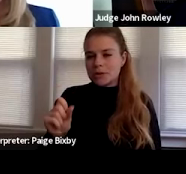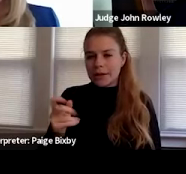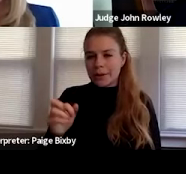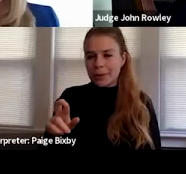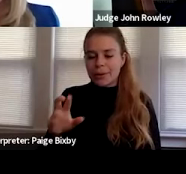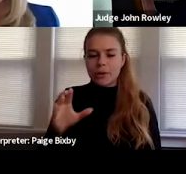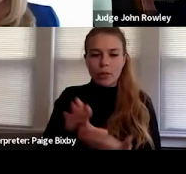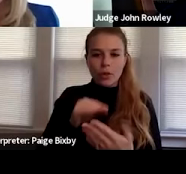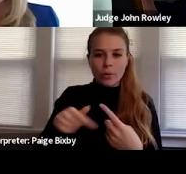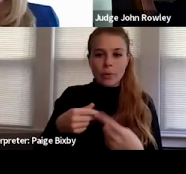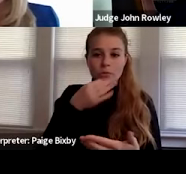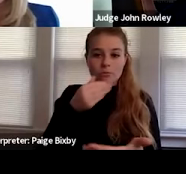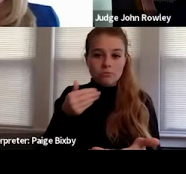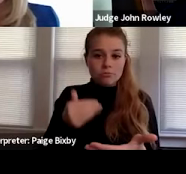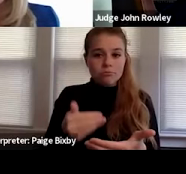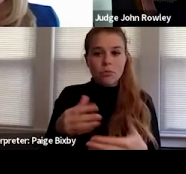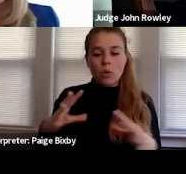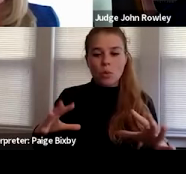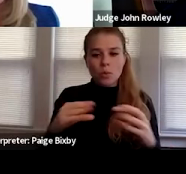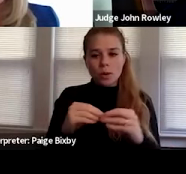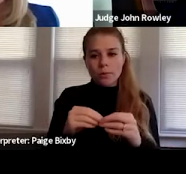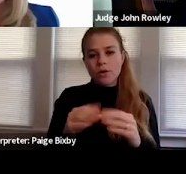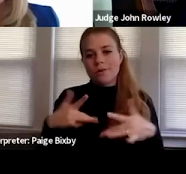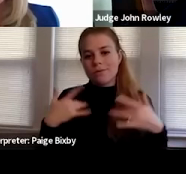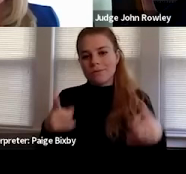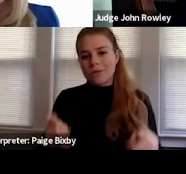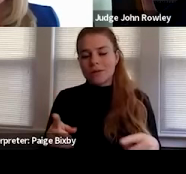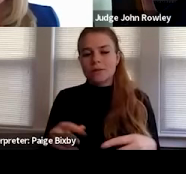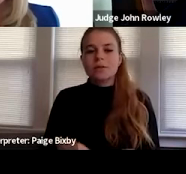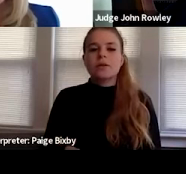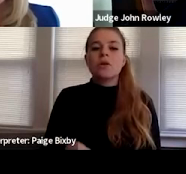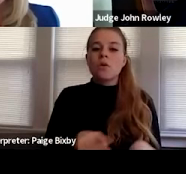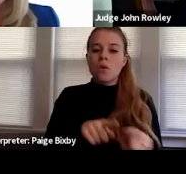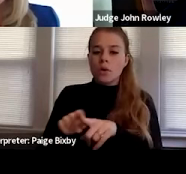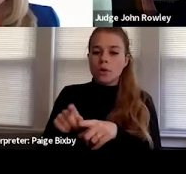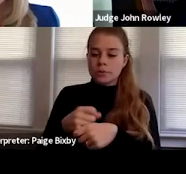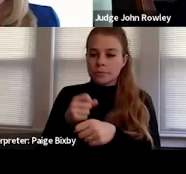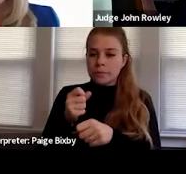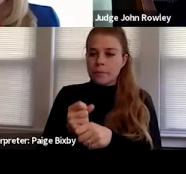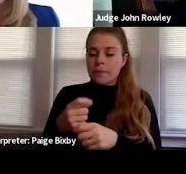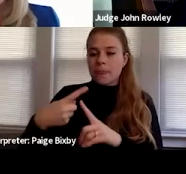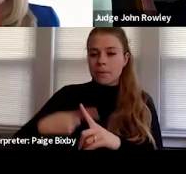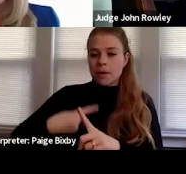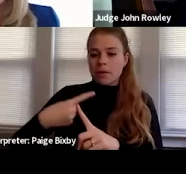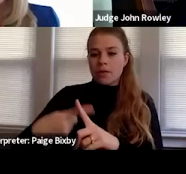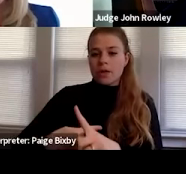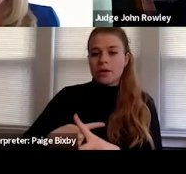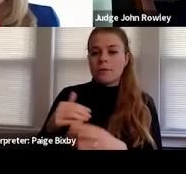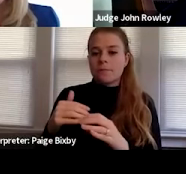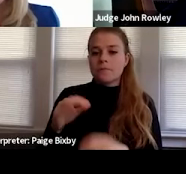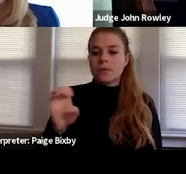that we are producing here at the GAINS Center. We also produce a monthly webinar, I'm sorry, a monthly e-newsletter